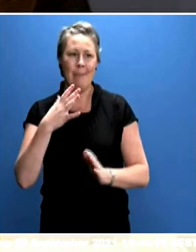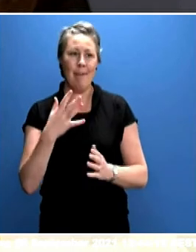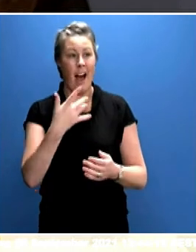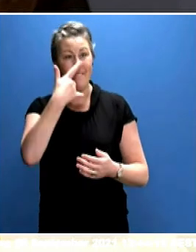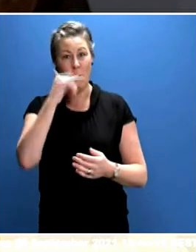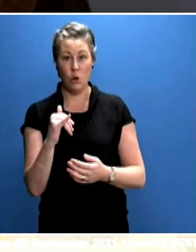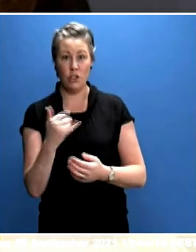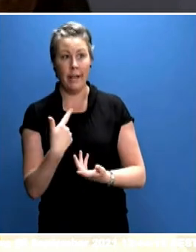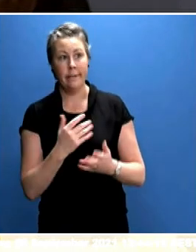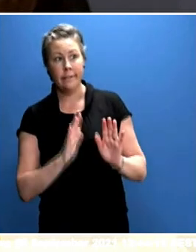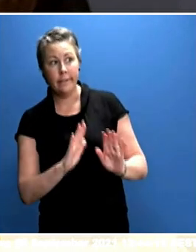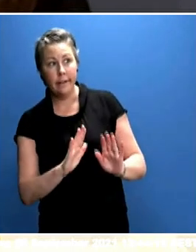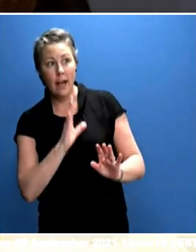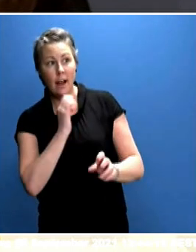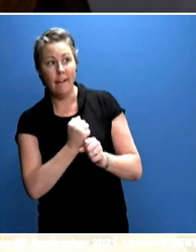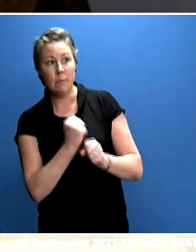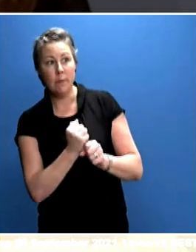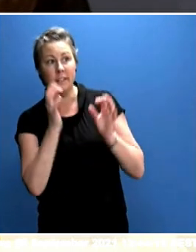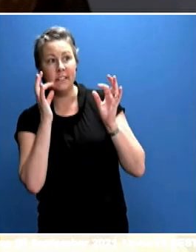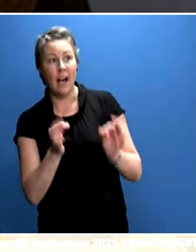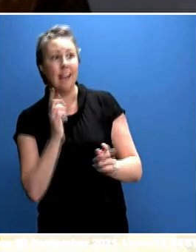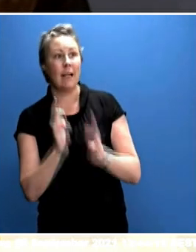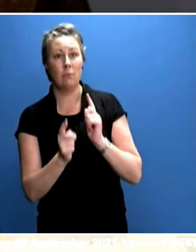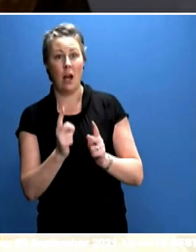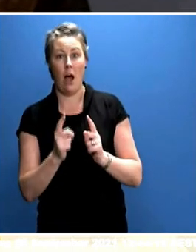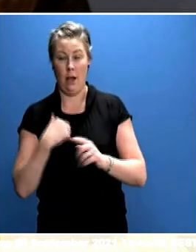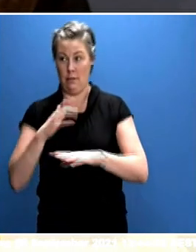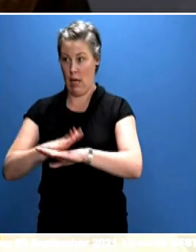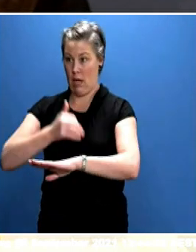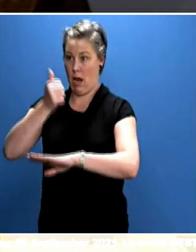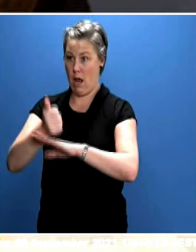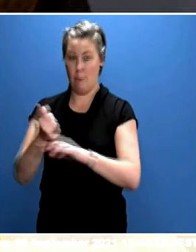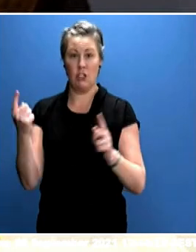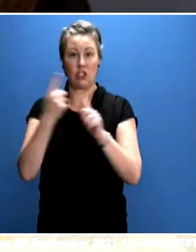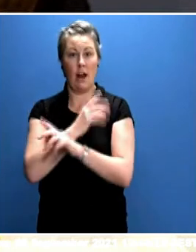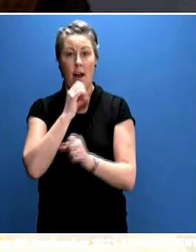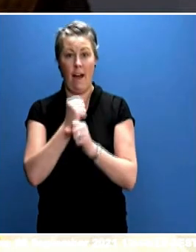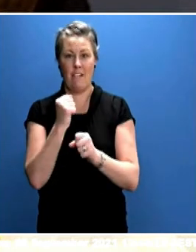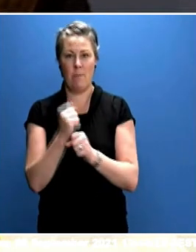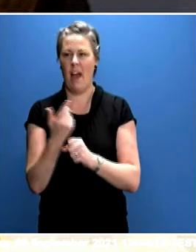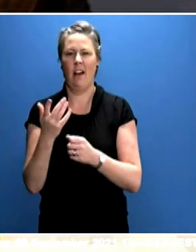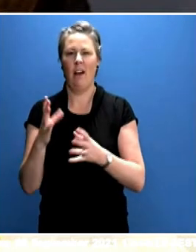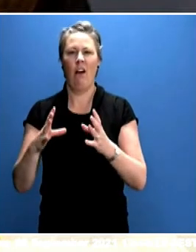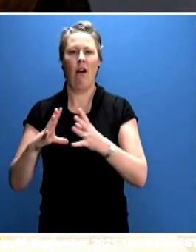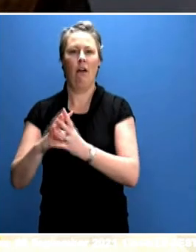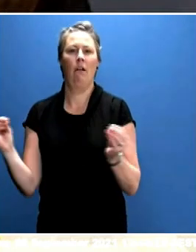So, they can be whisked away in a heartbeat, and most of them are very poorly resourced. And I think one of the things that appeals to me about the